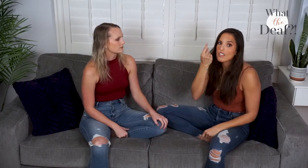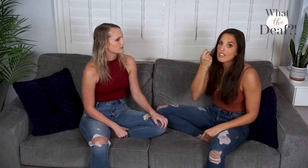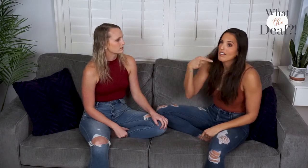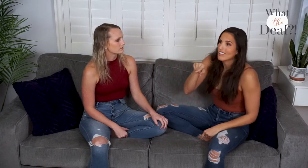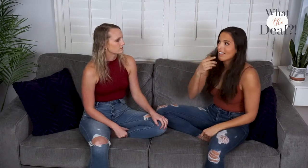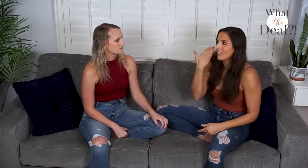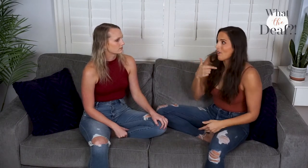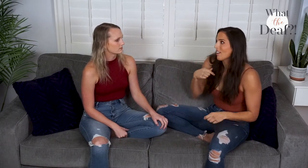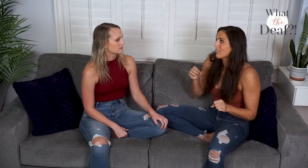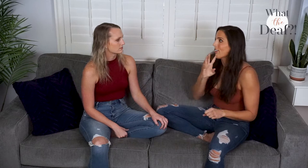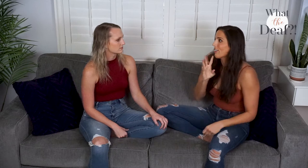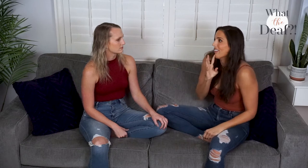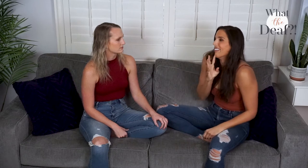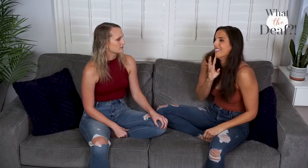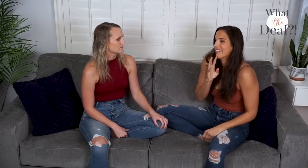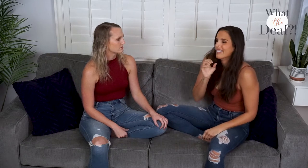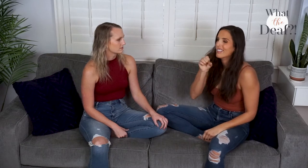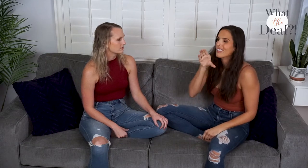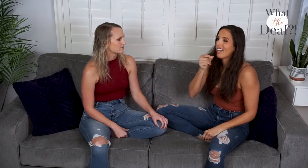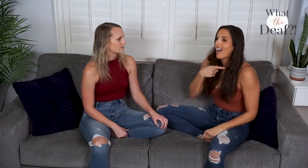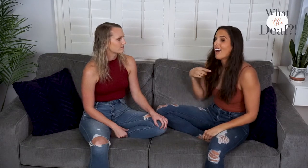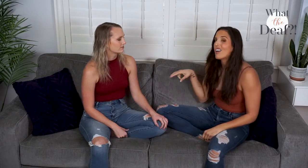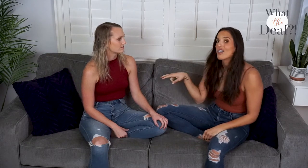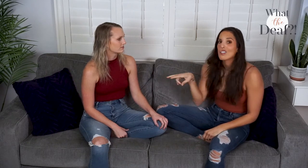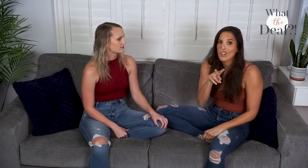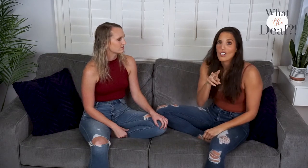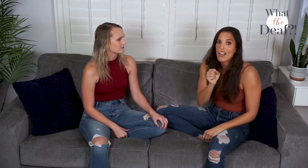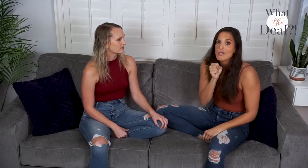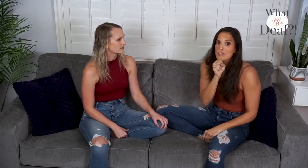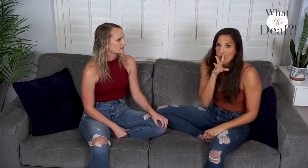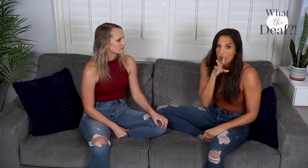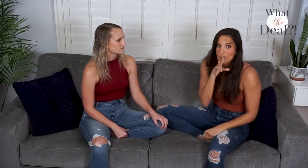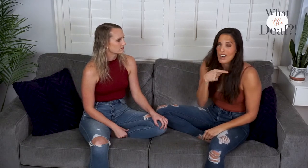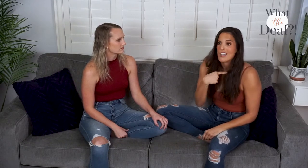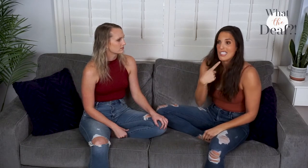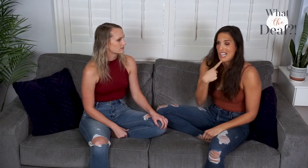And they didn’t know I could talk at the time. So I looked at the guys and spoke.